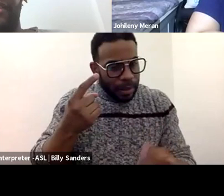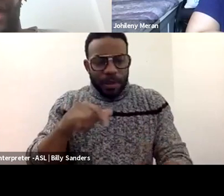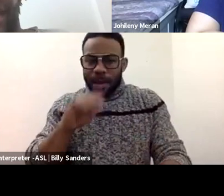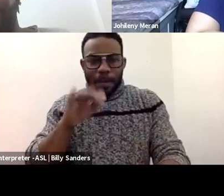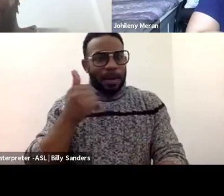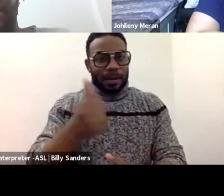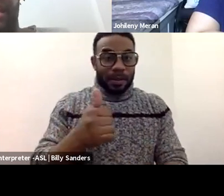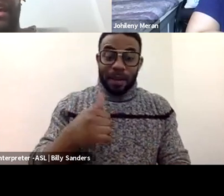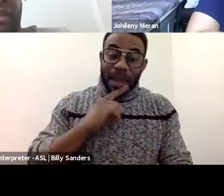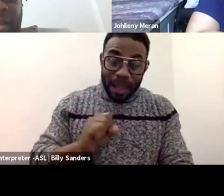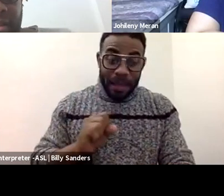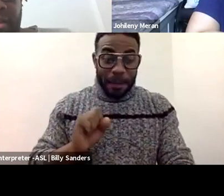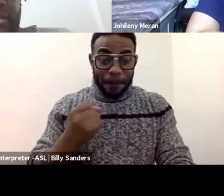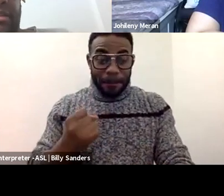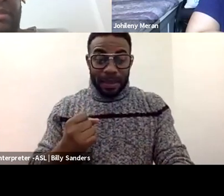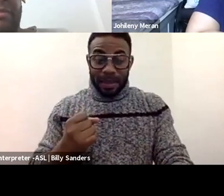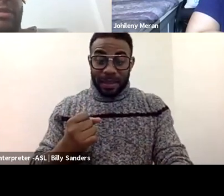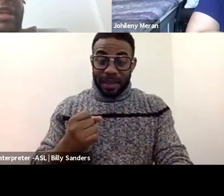and actually making an effort to go speak to people.